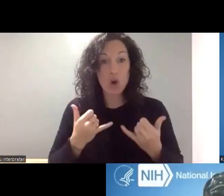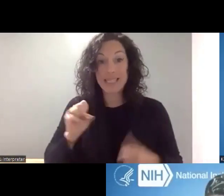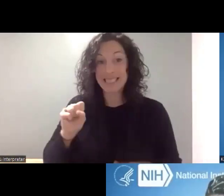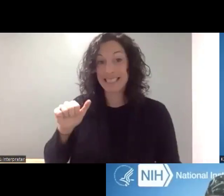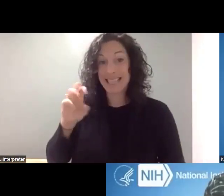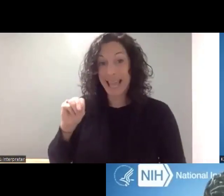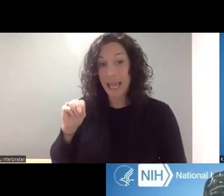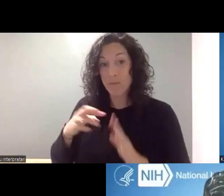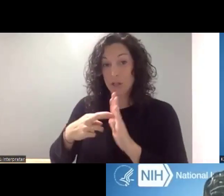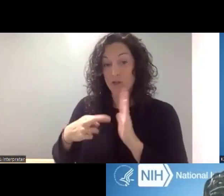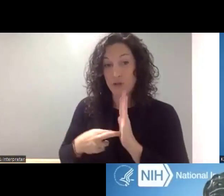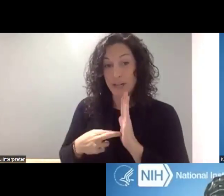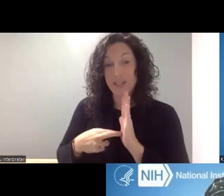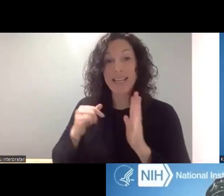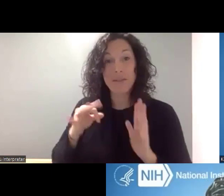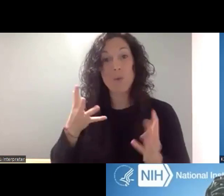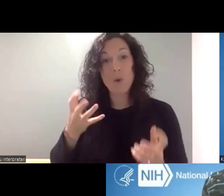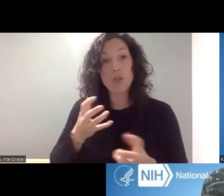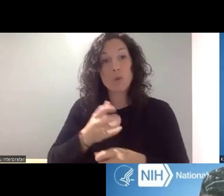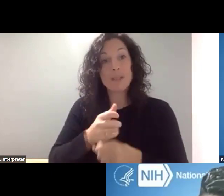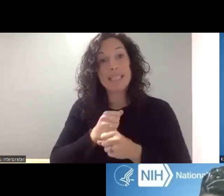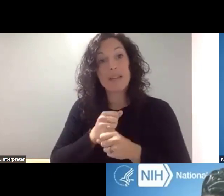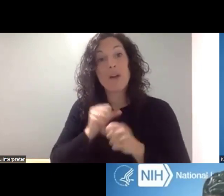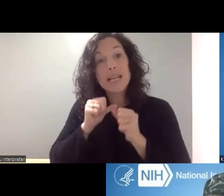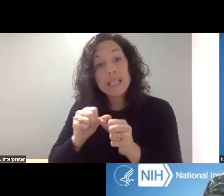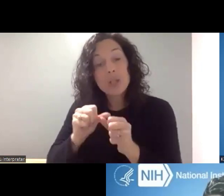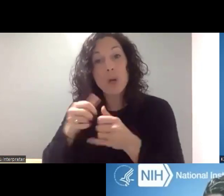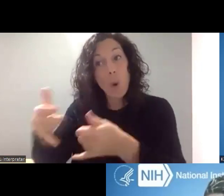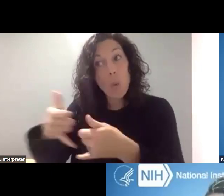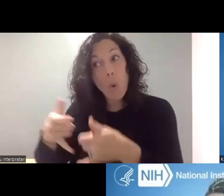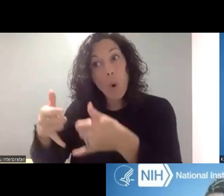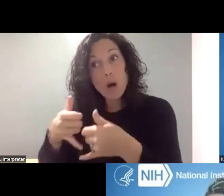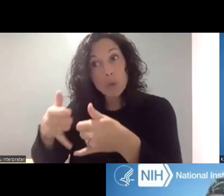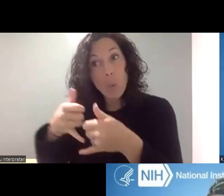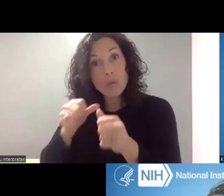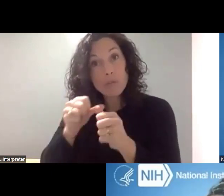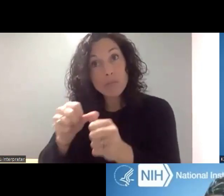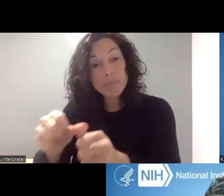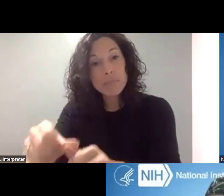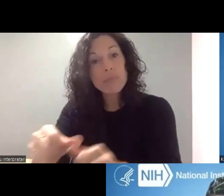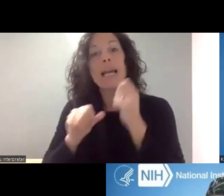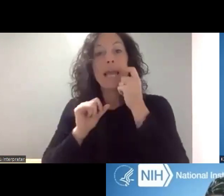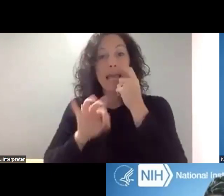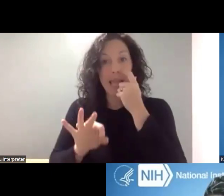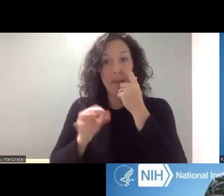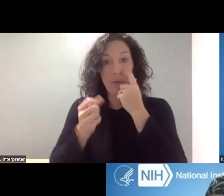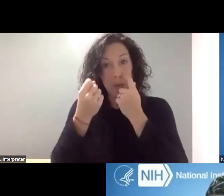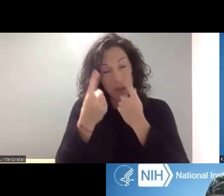if u are to receive continuing awards. If, however, you are a subaward,